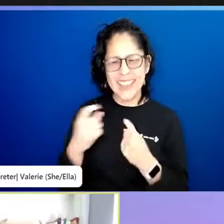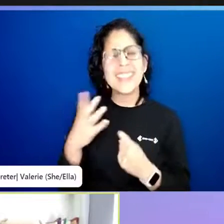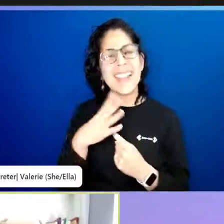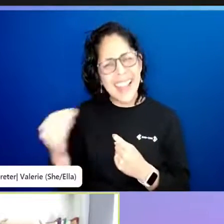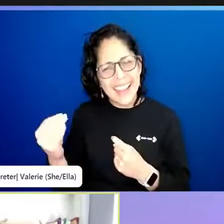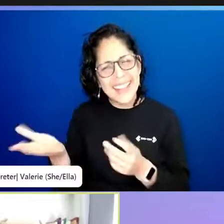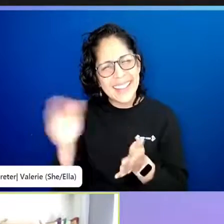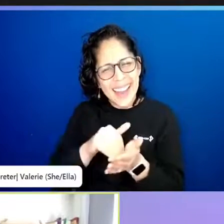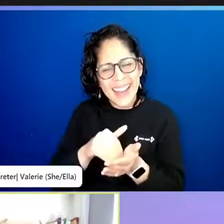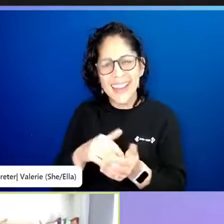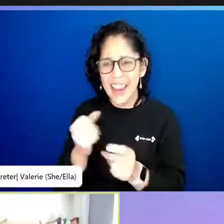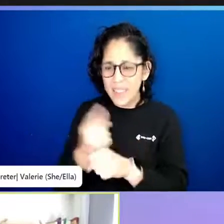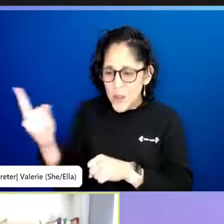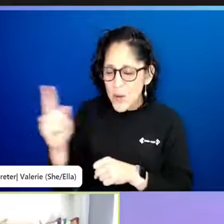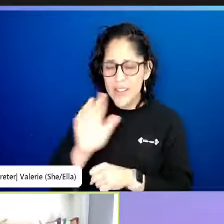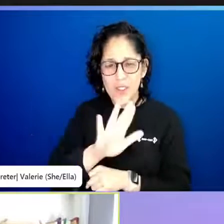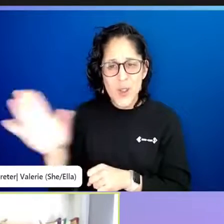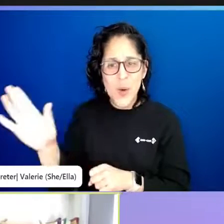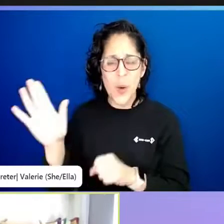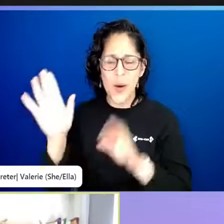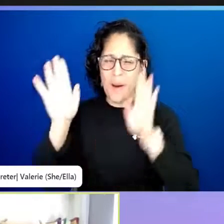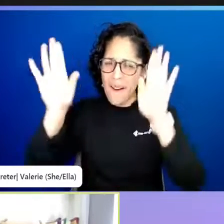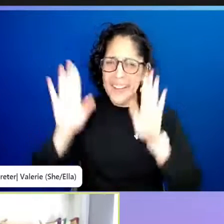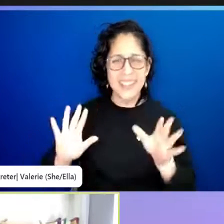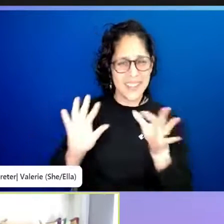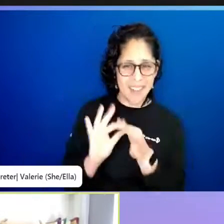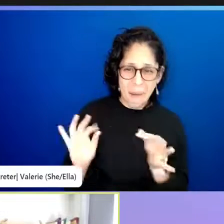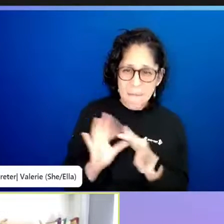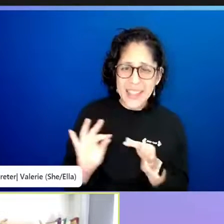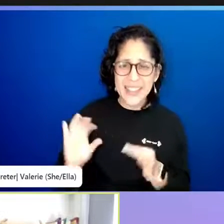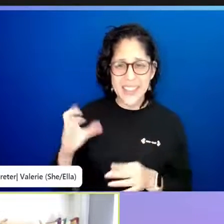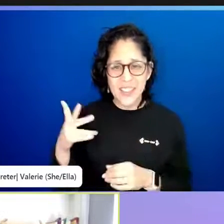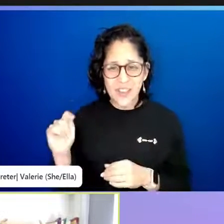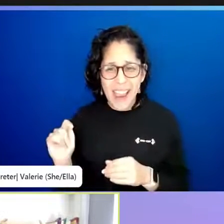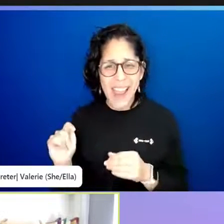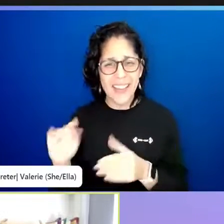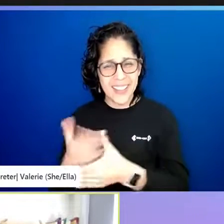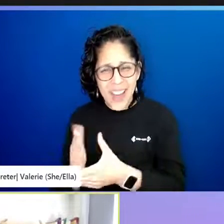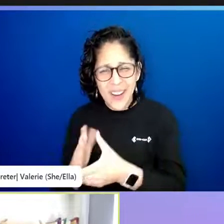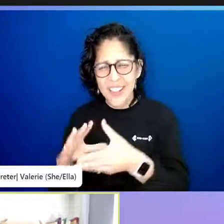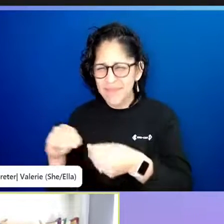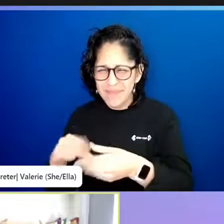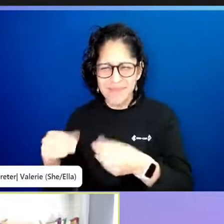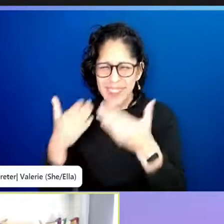to everybody for your awesome comments in the chat and your questions so let's get into it